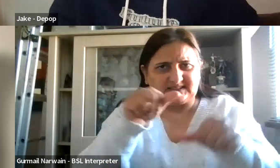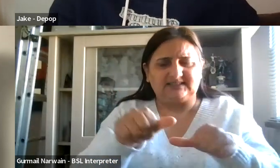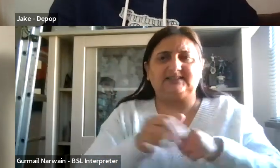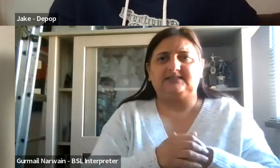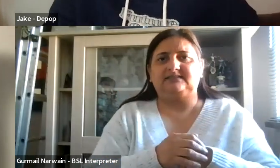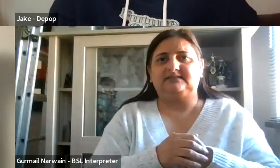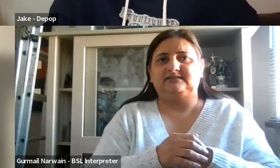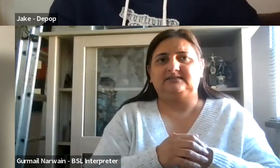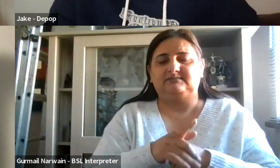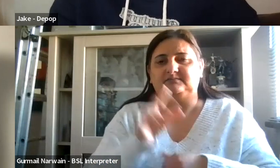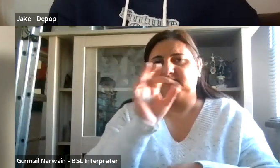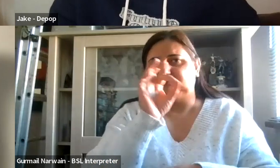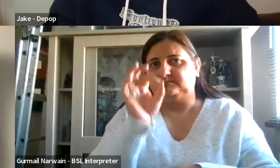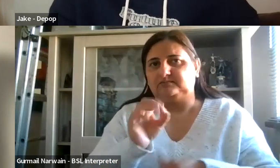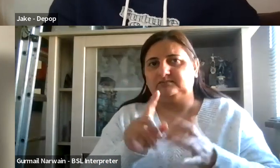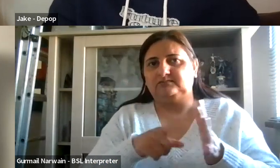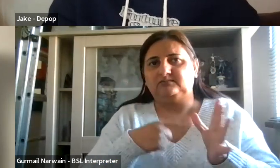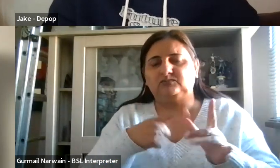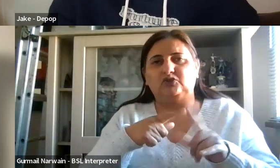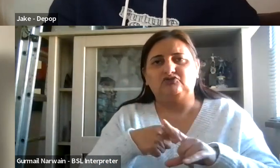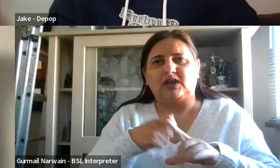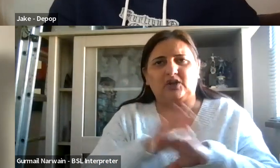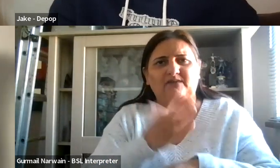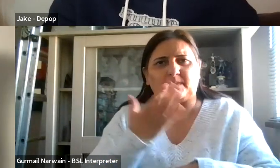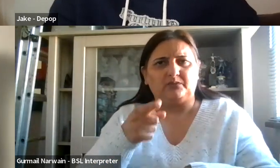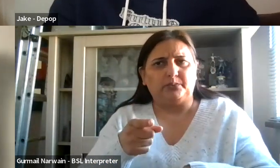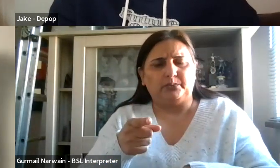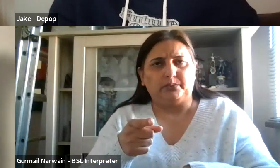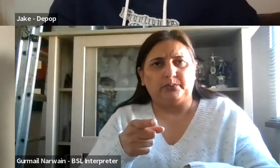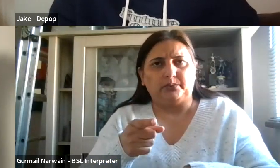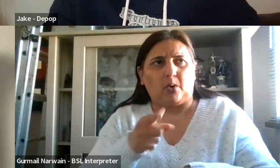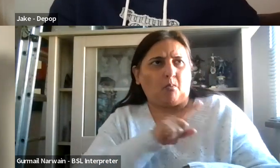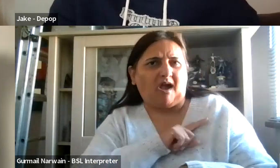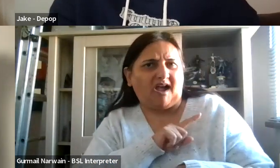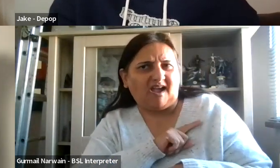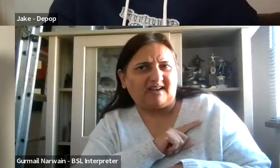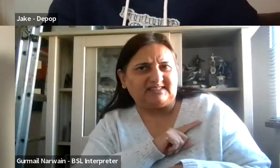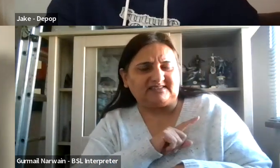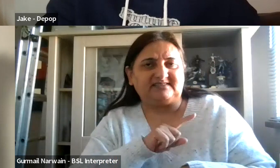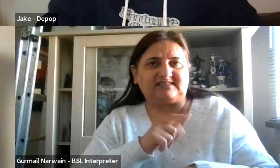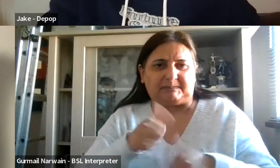that question that Jake you covered off earlier around what like? If we think about inclusivity, and being progressive and